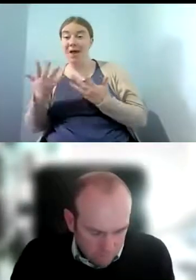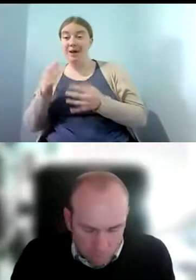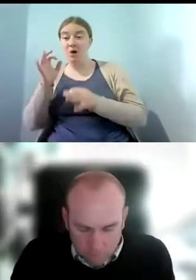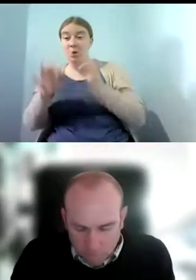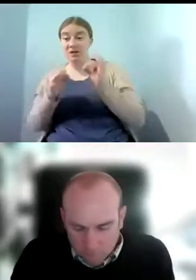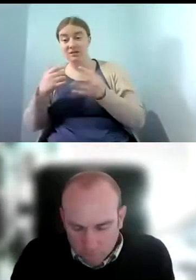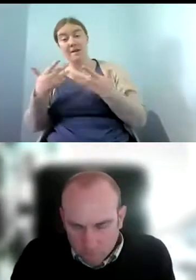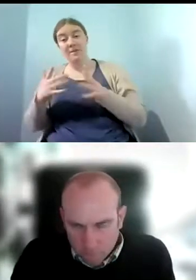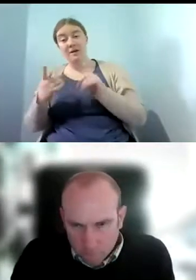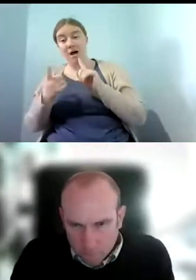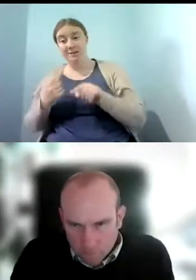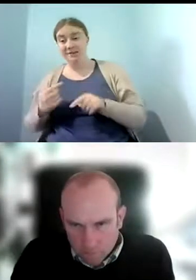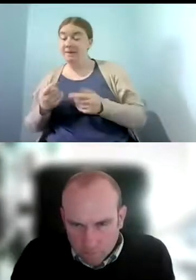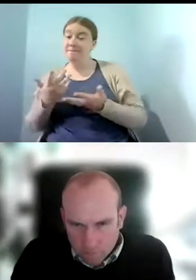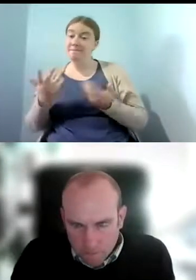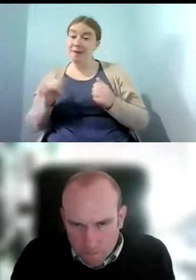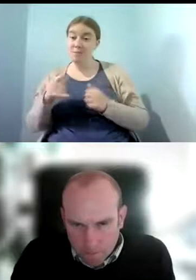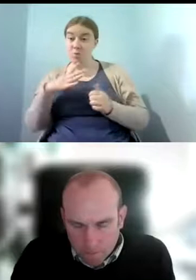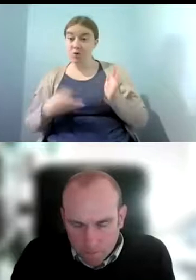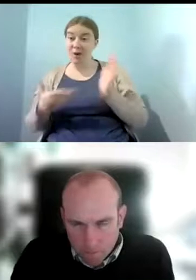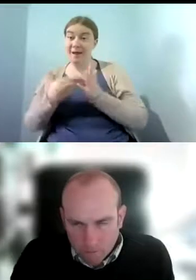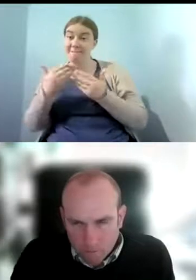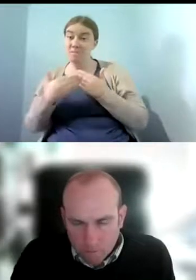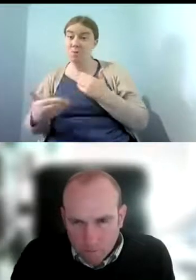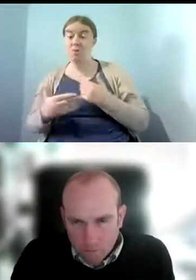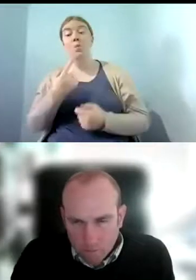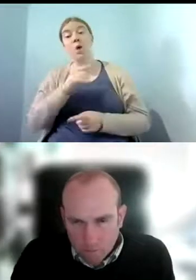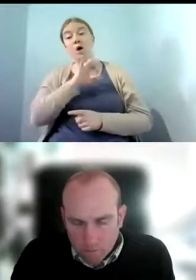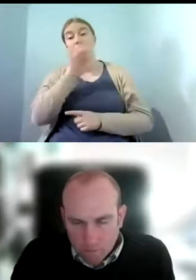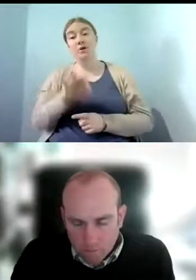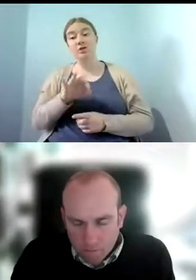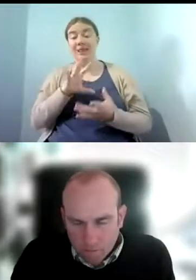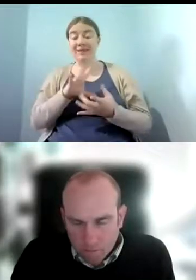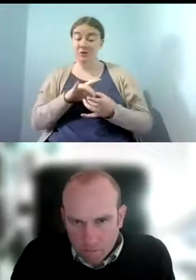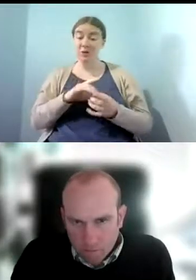because richard may have some things to add so one was a question about how deep is each section so